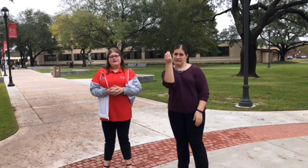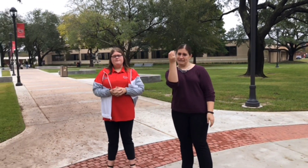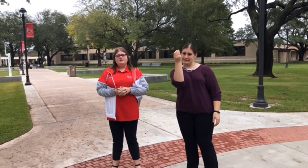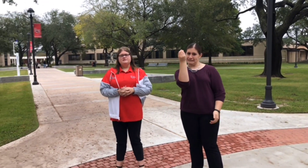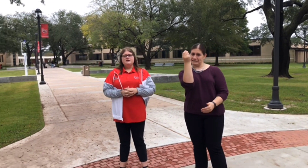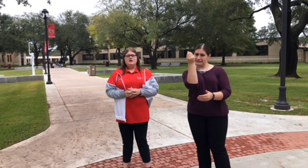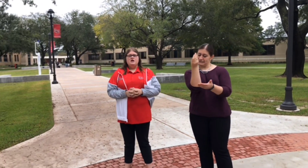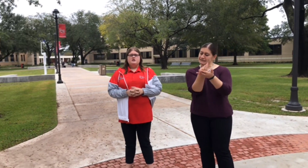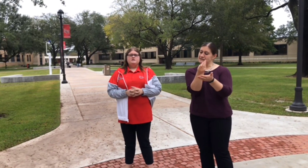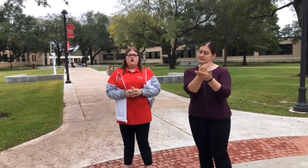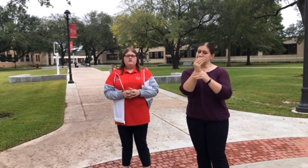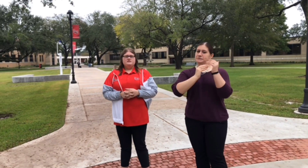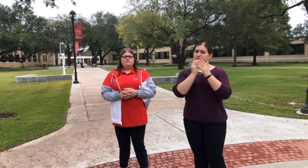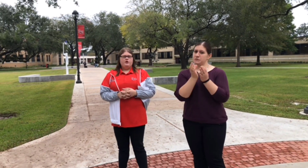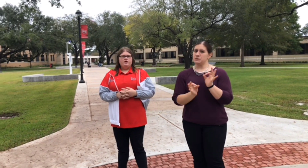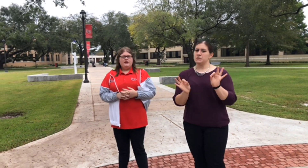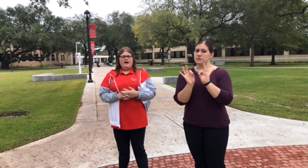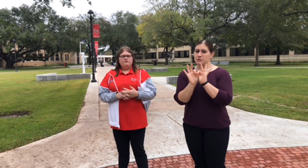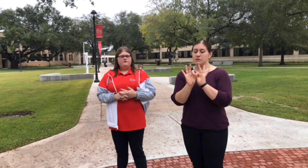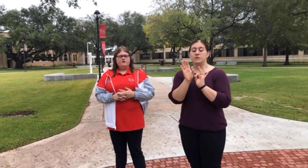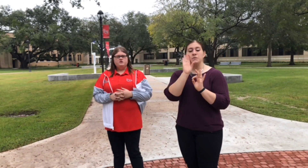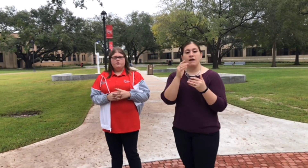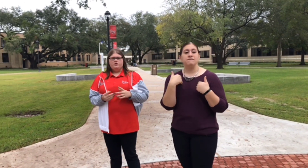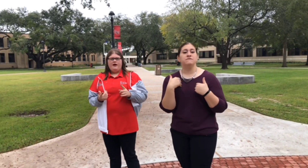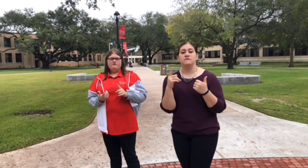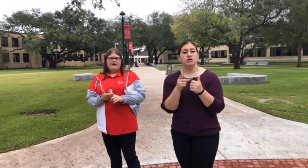On the first floor you have